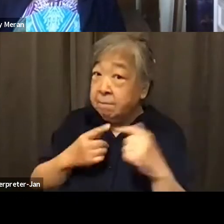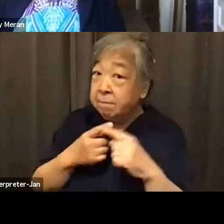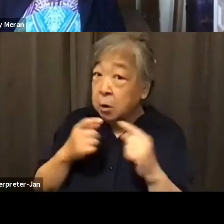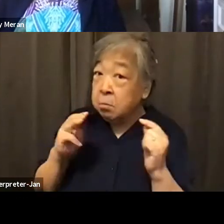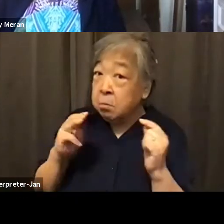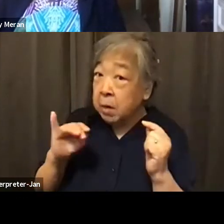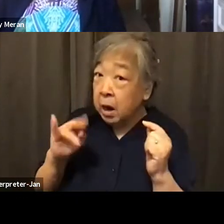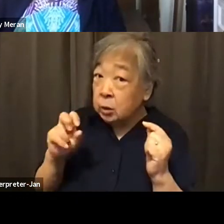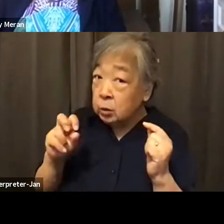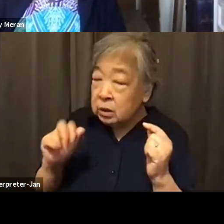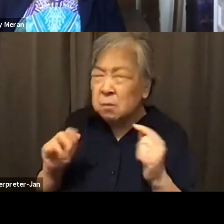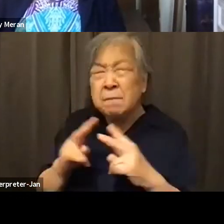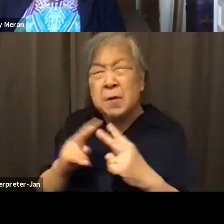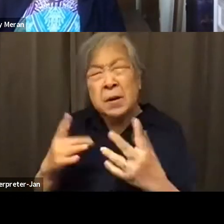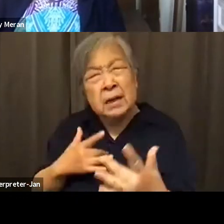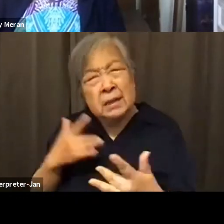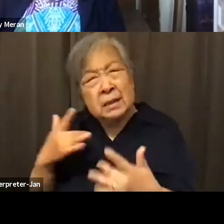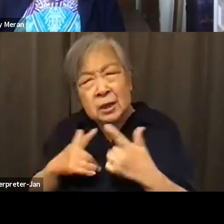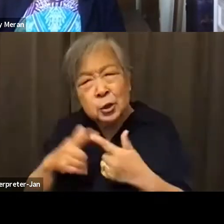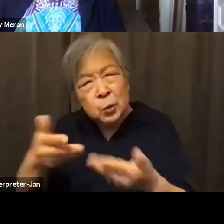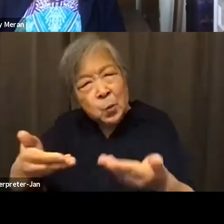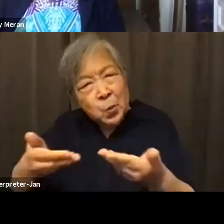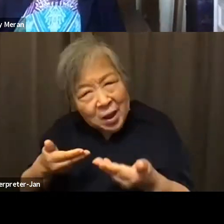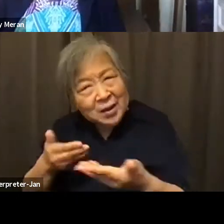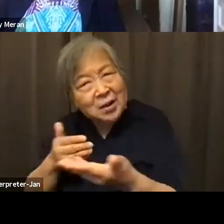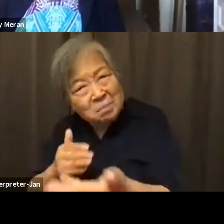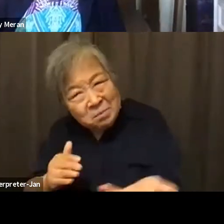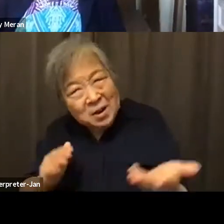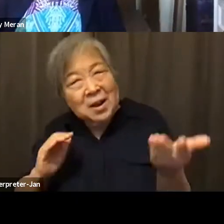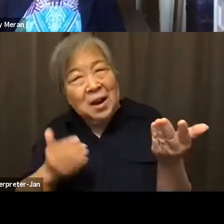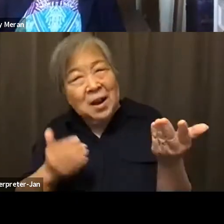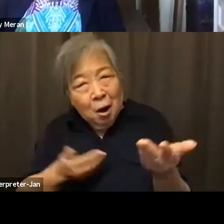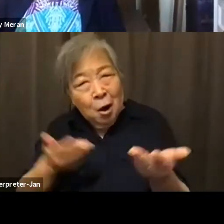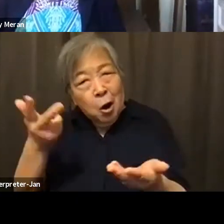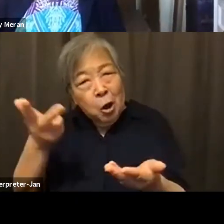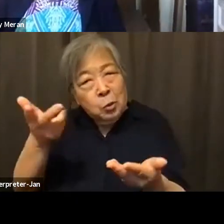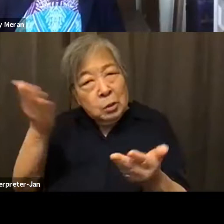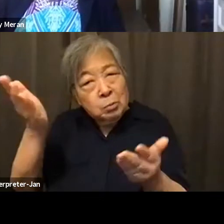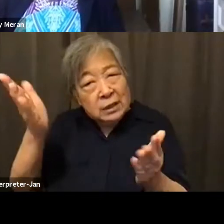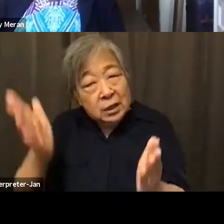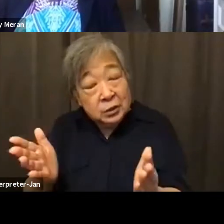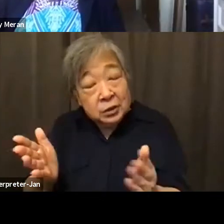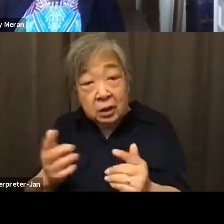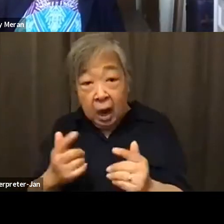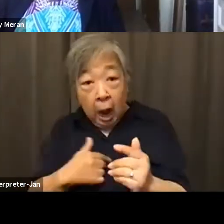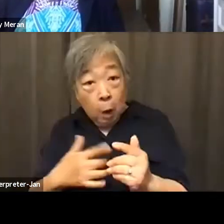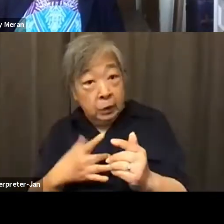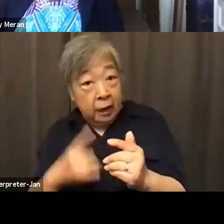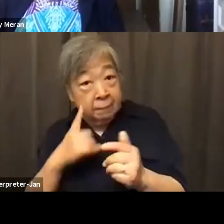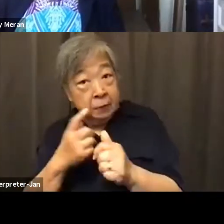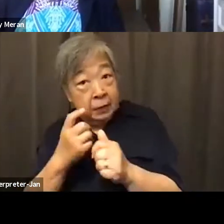excited to welcome our presenters today, and I'd like for each of them to introduce themselves